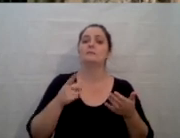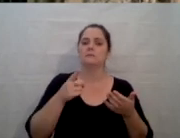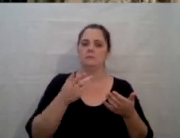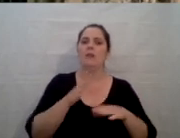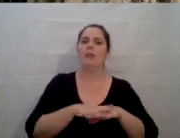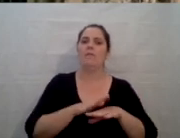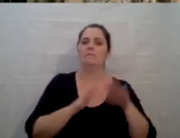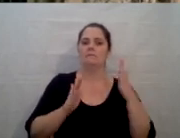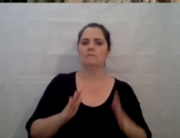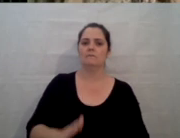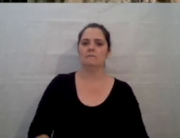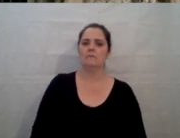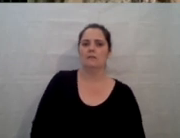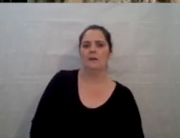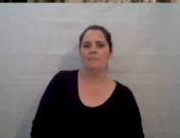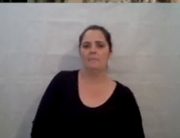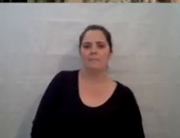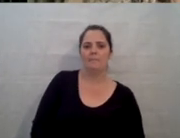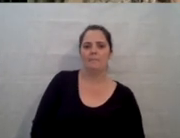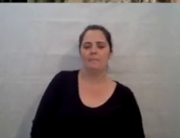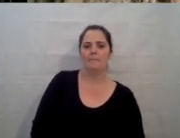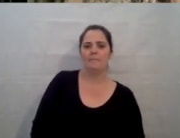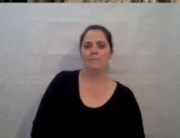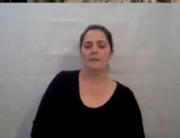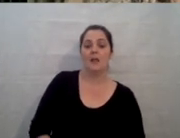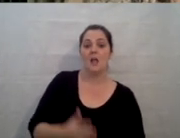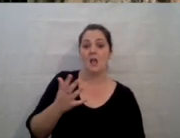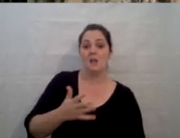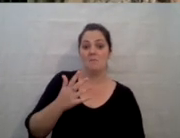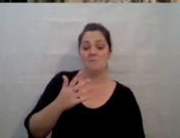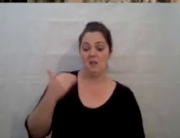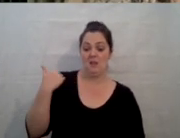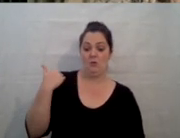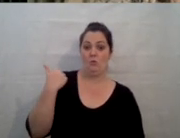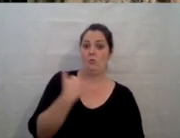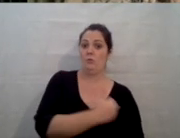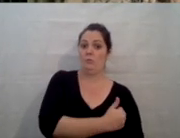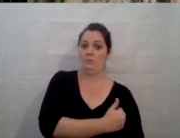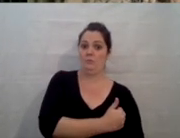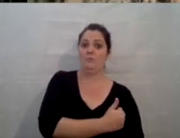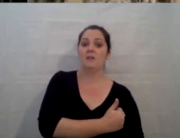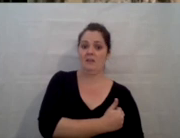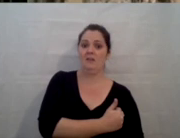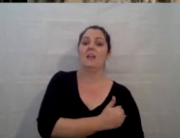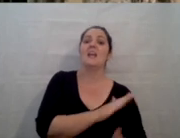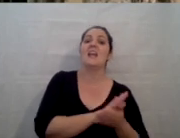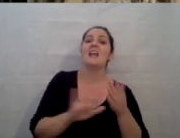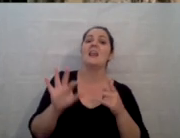leg so you can see right there that her hips move that direction at that angle. To counterbalance herself,